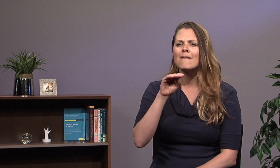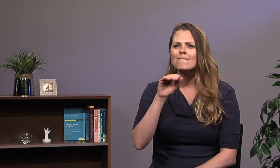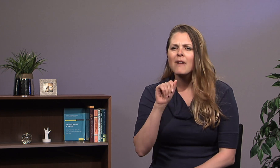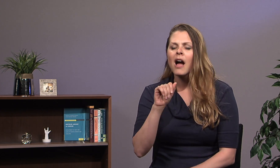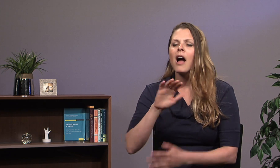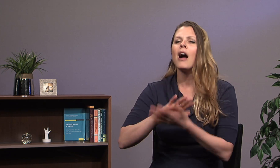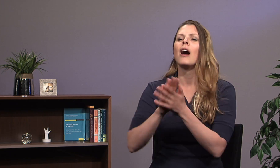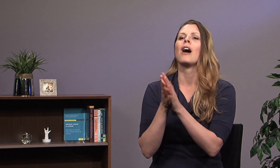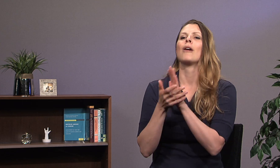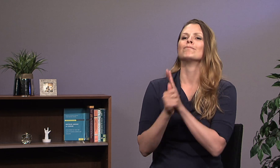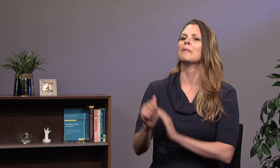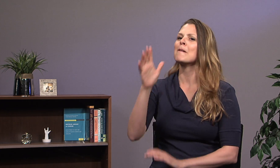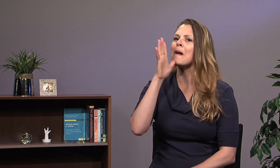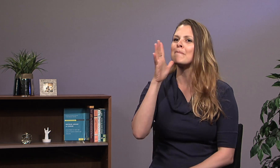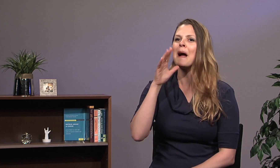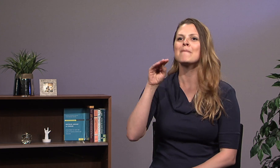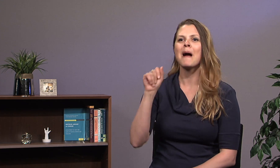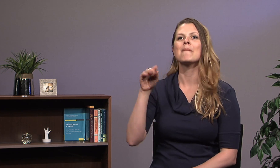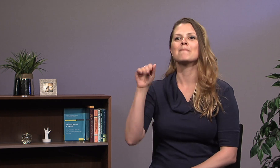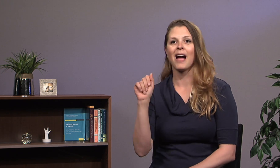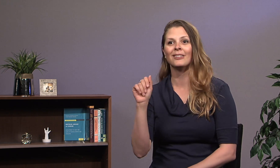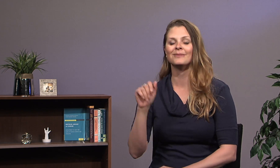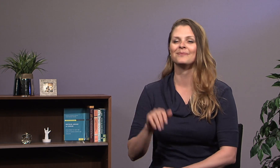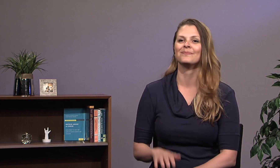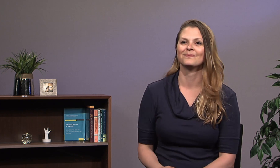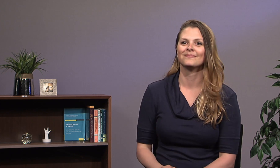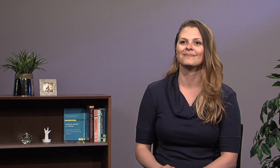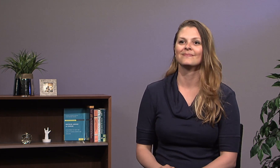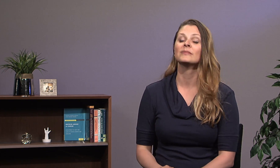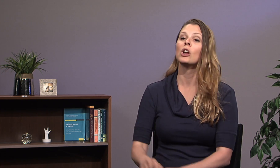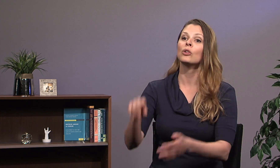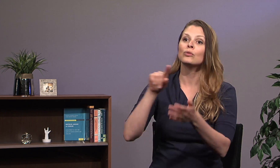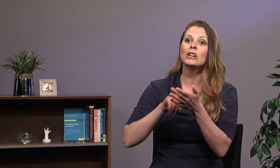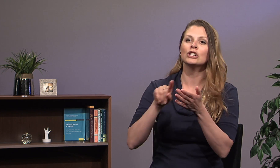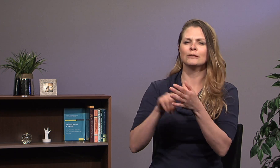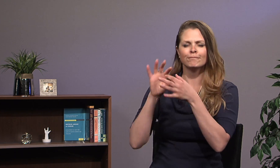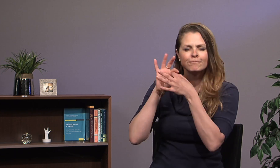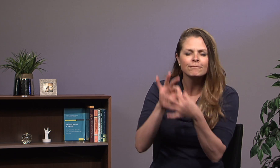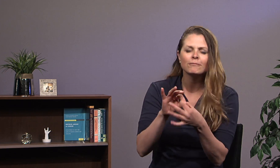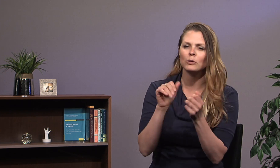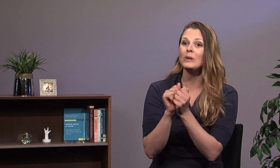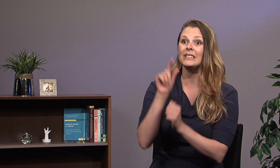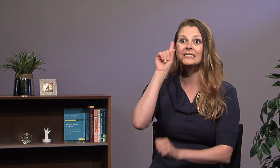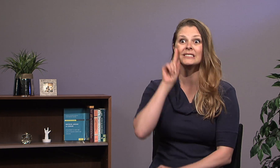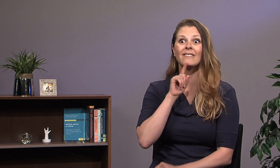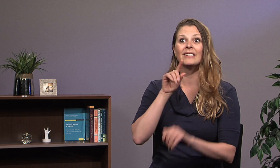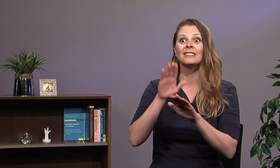upon the repeated vocalization and reinforcement of ma, ma, ma. Research directly with children who are deaf